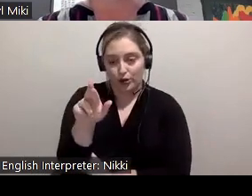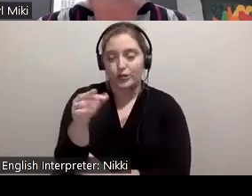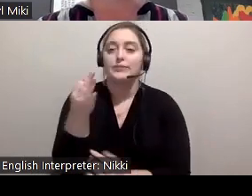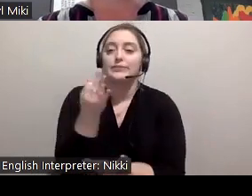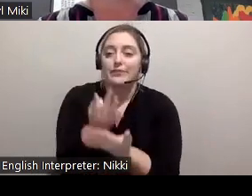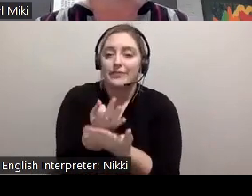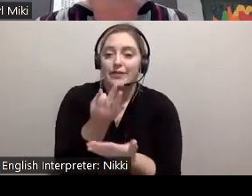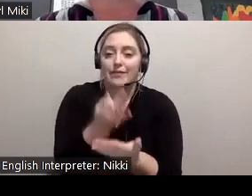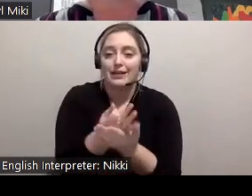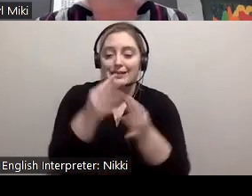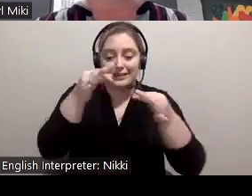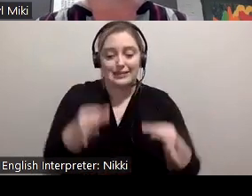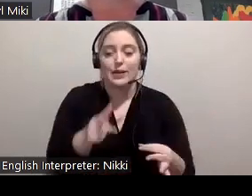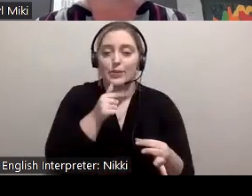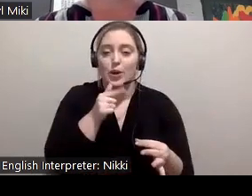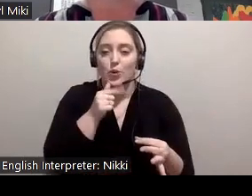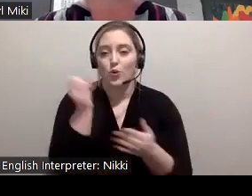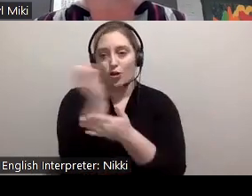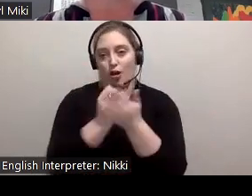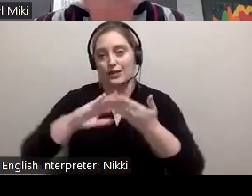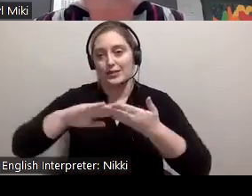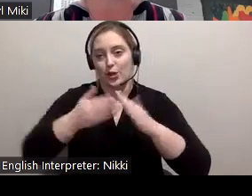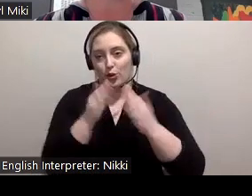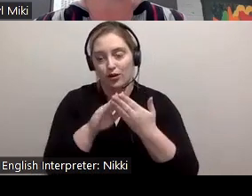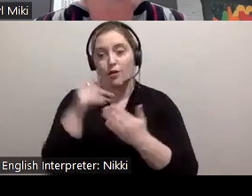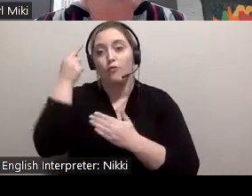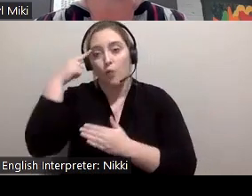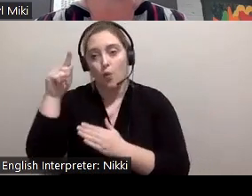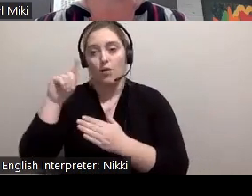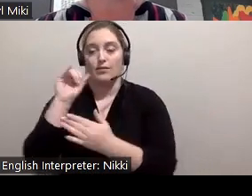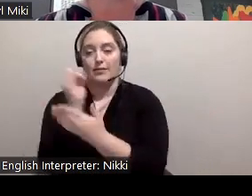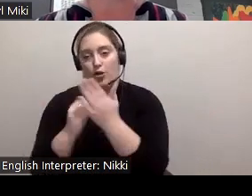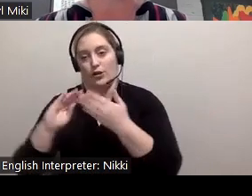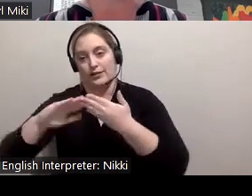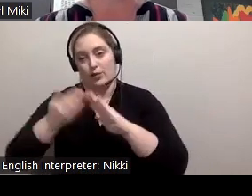decided by the arts community for the arts community.